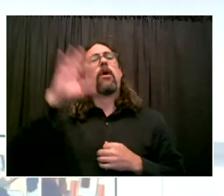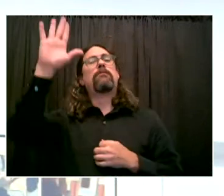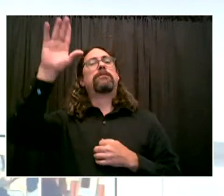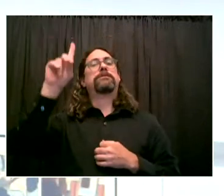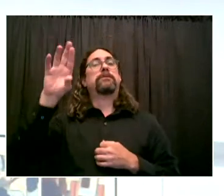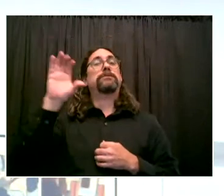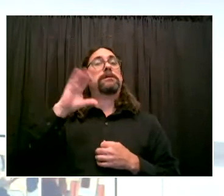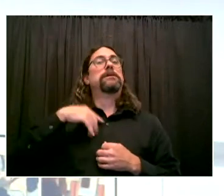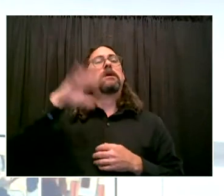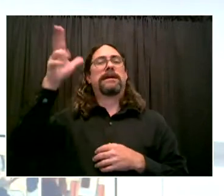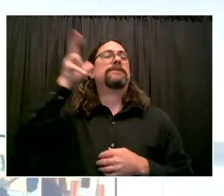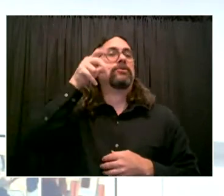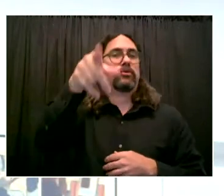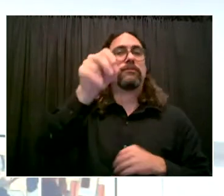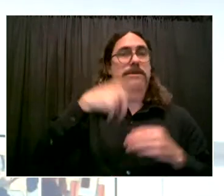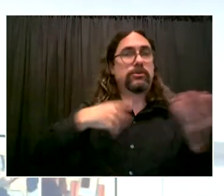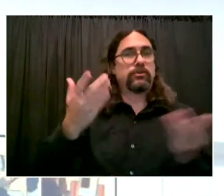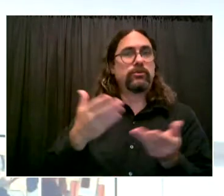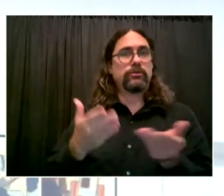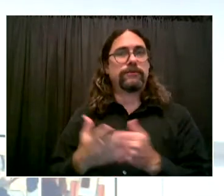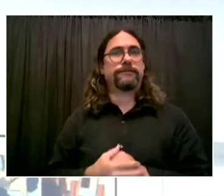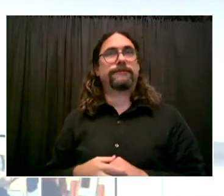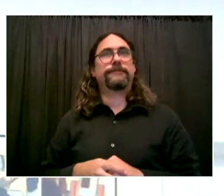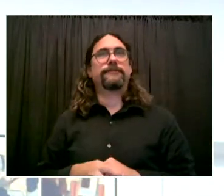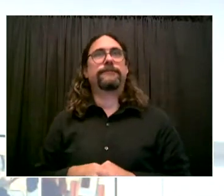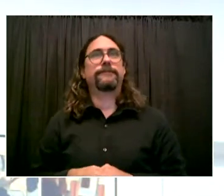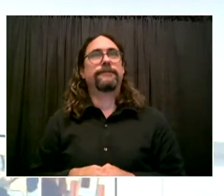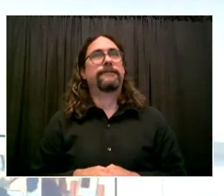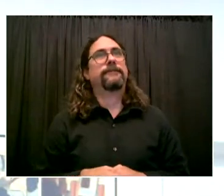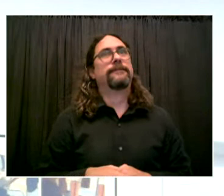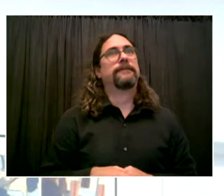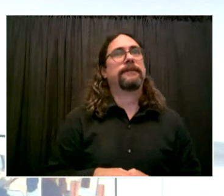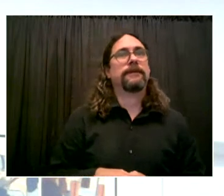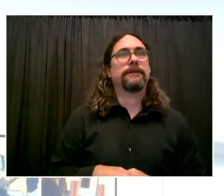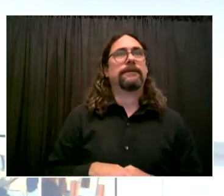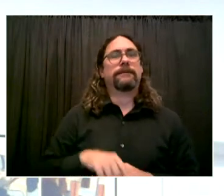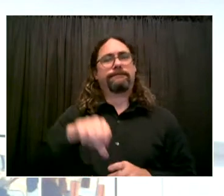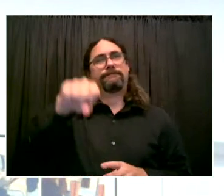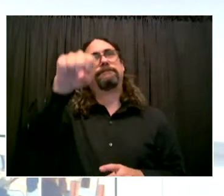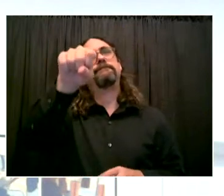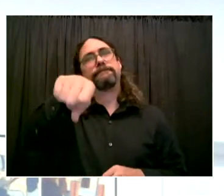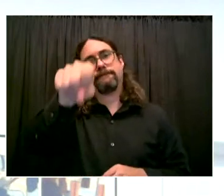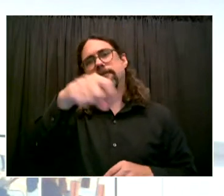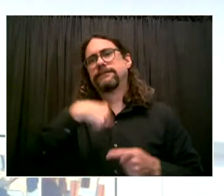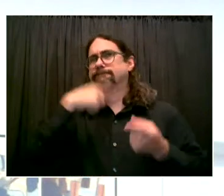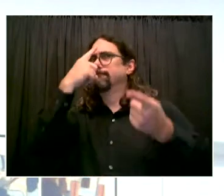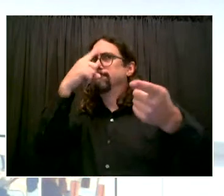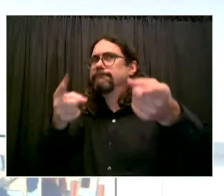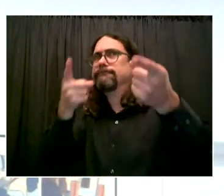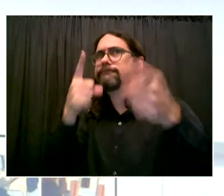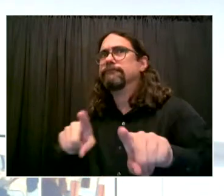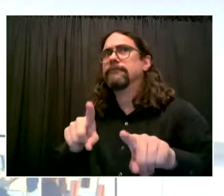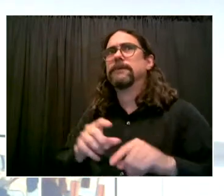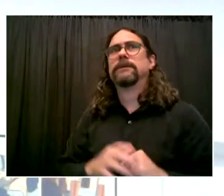HEAR US? ALLOW ME TO START IN THAT